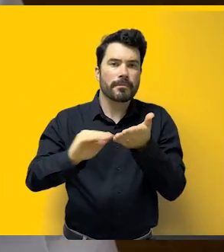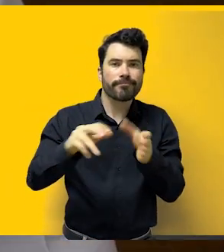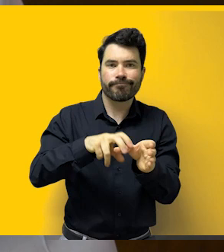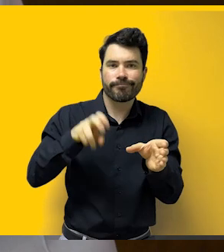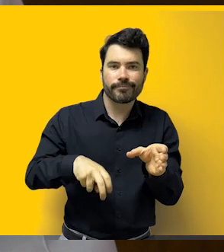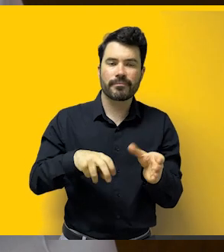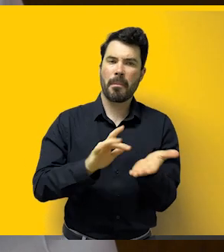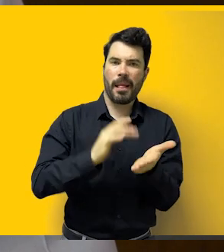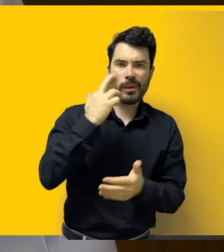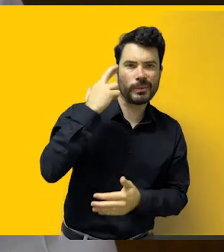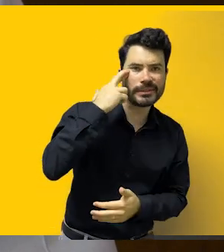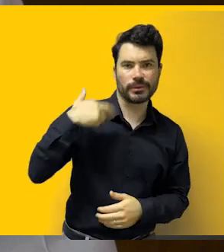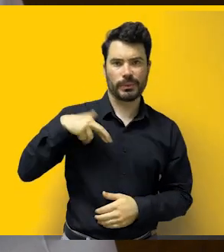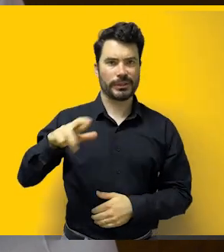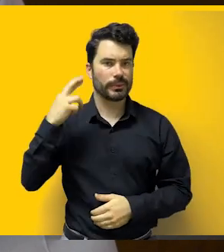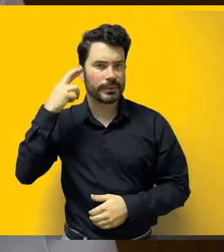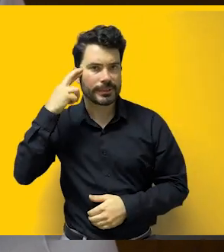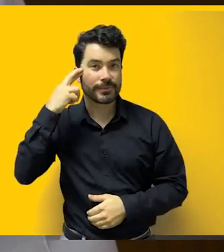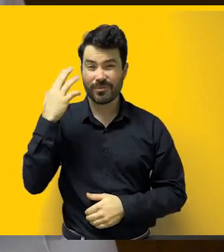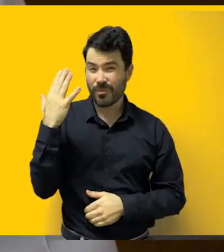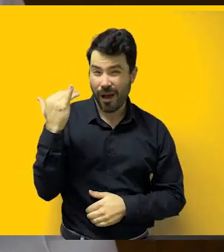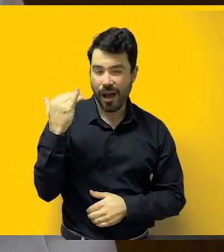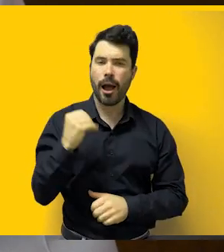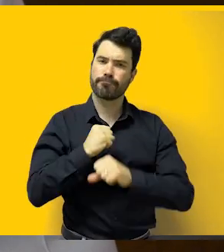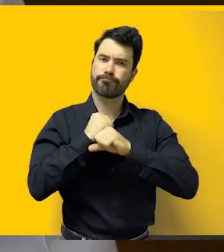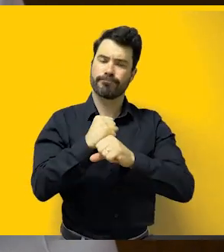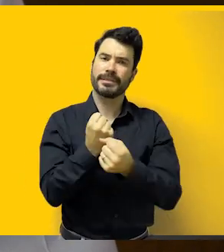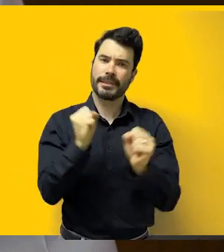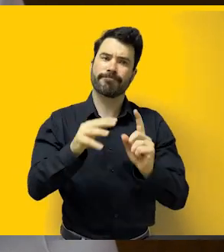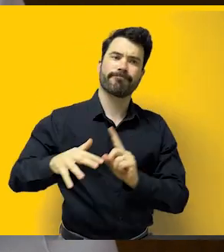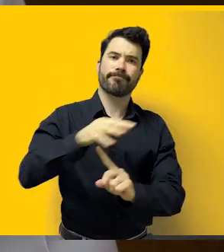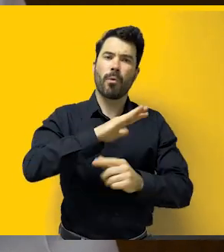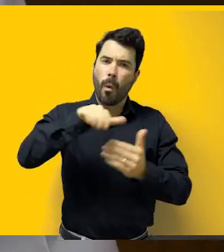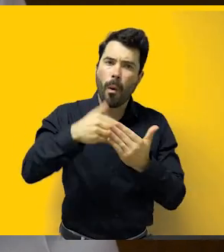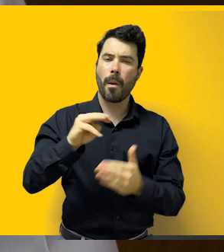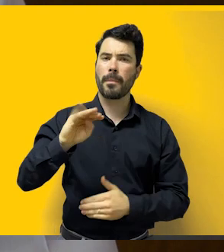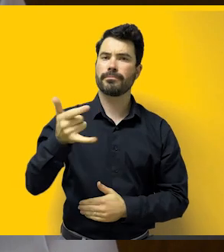We are doing this to maintain the safety and wellbeing of the entire Michigan Medicine family, our patients,